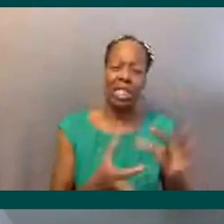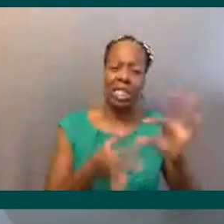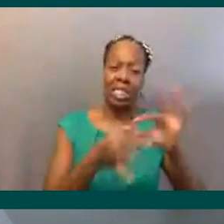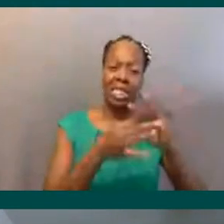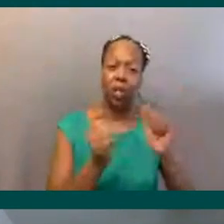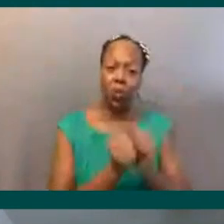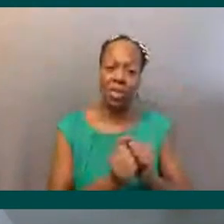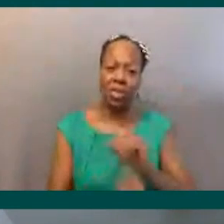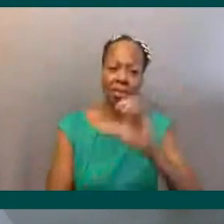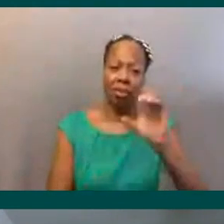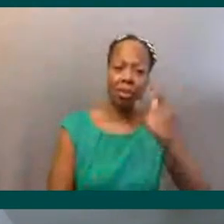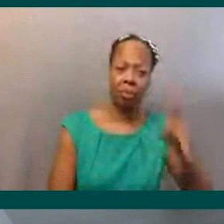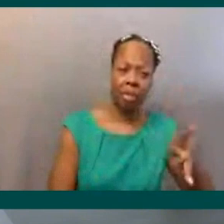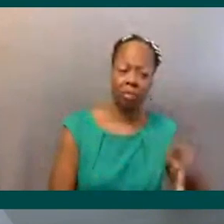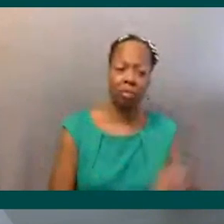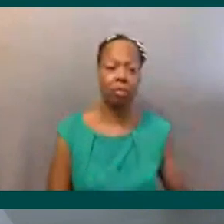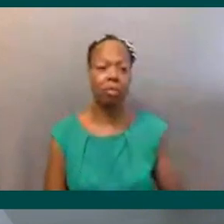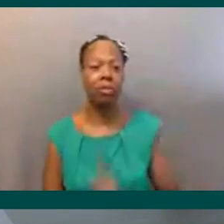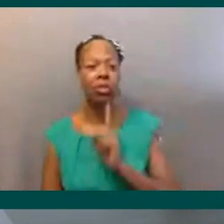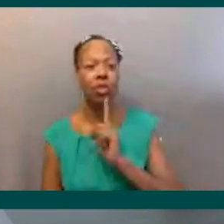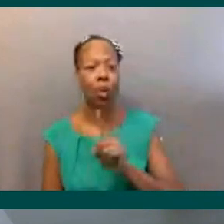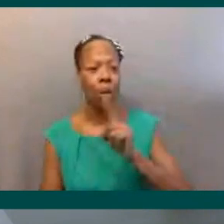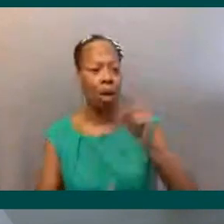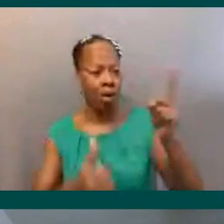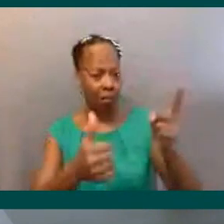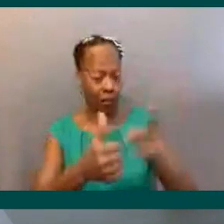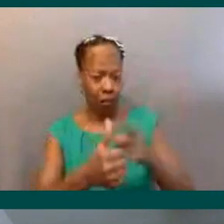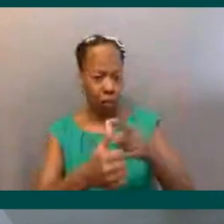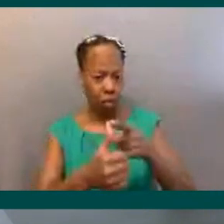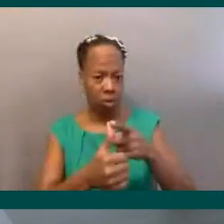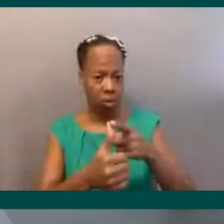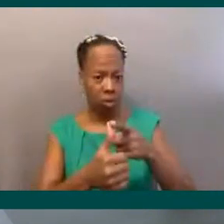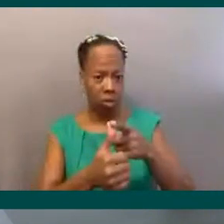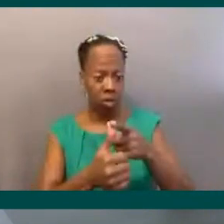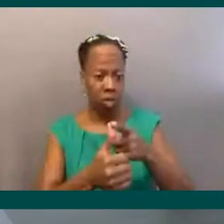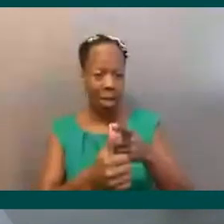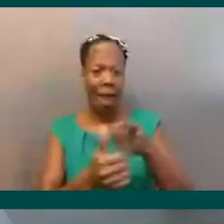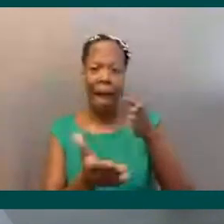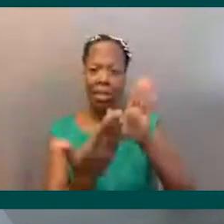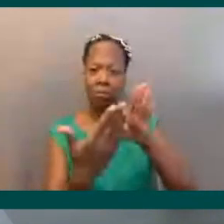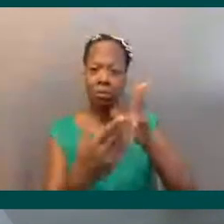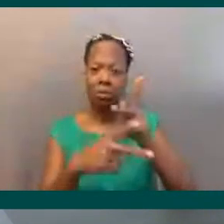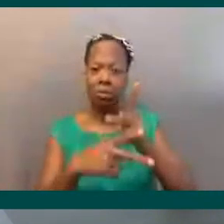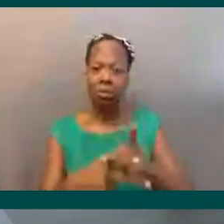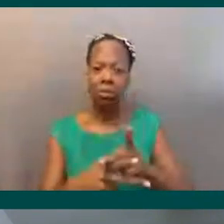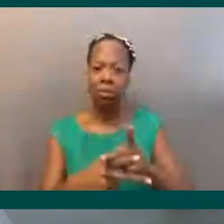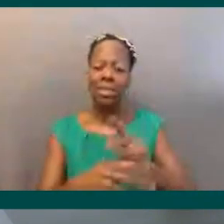Sure, well, the first aspect of care is establishing a diagnosis.